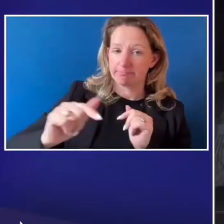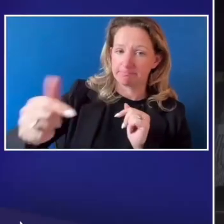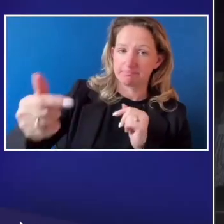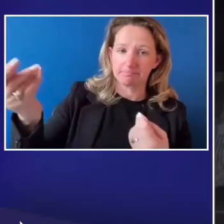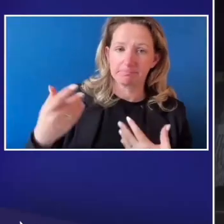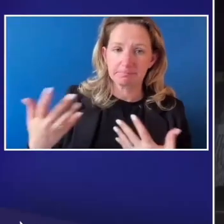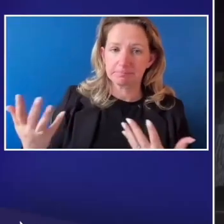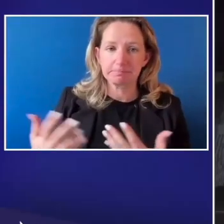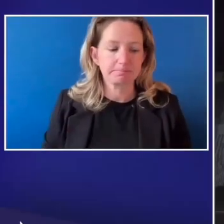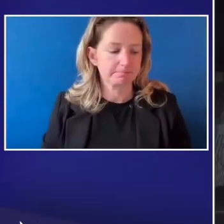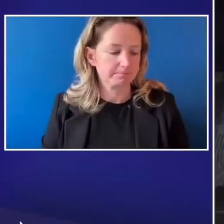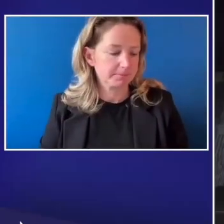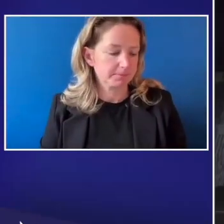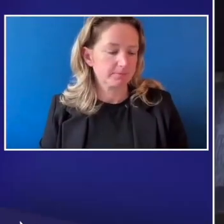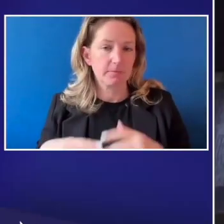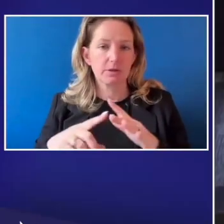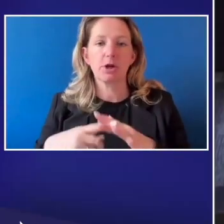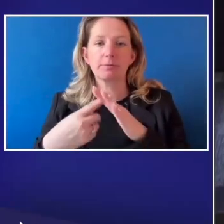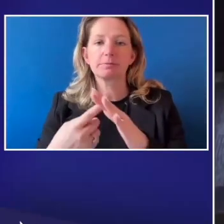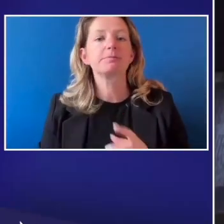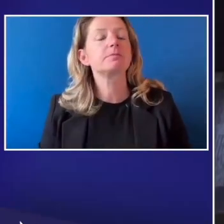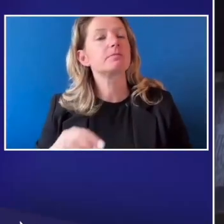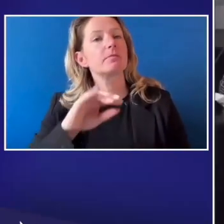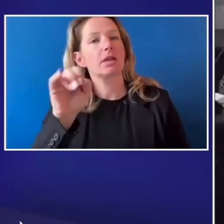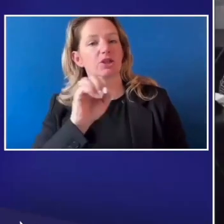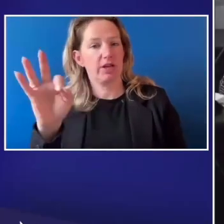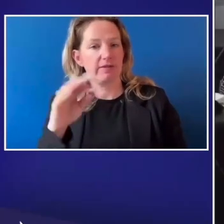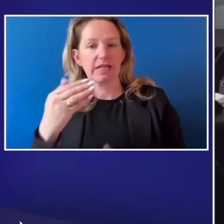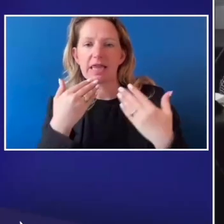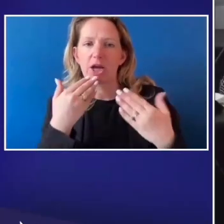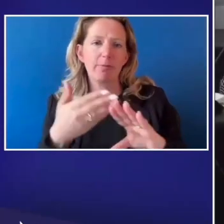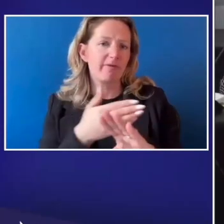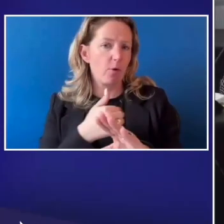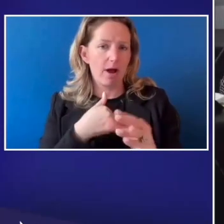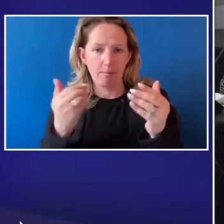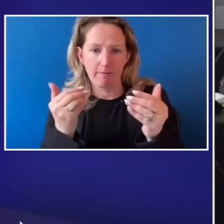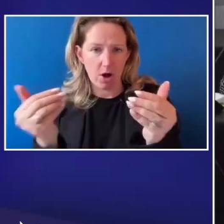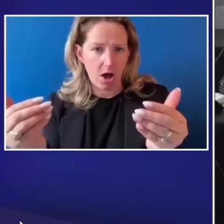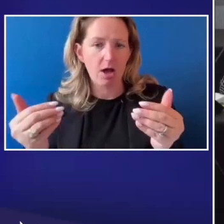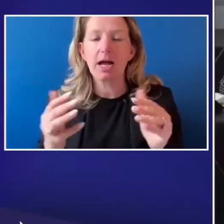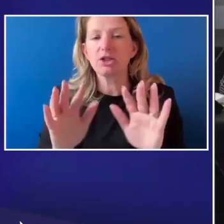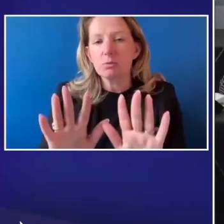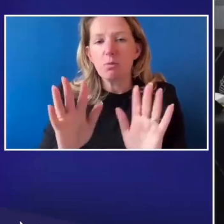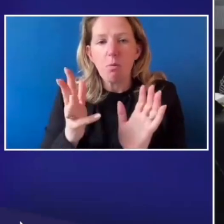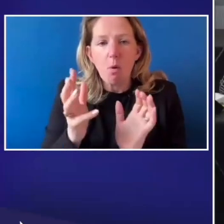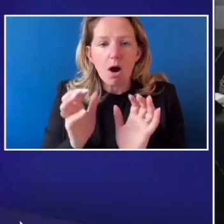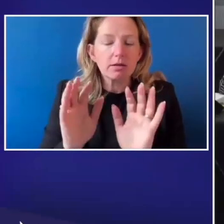Thank you. Before we moved on, I just want, and I'm hesitant to say this, but I just wanted to make sure that,